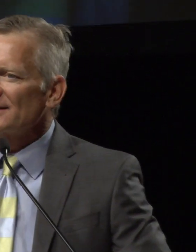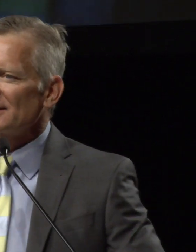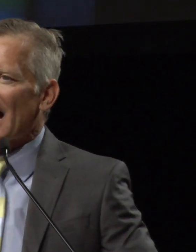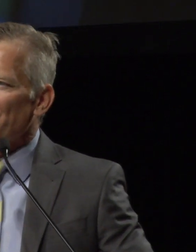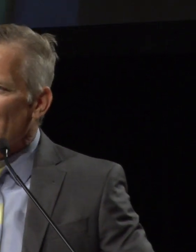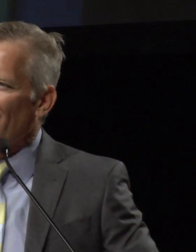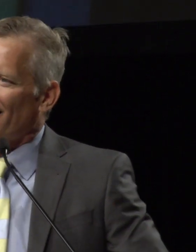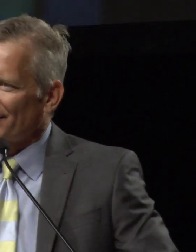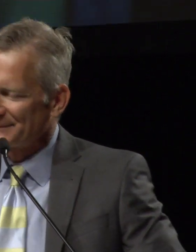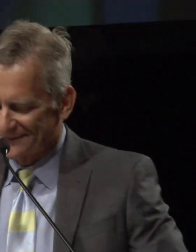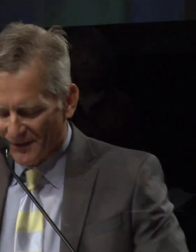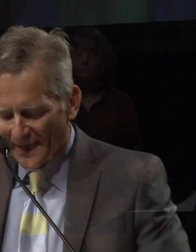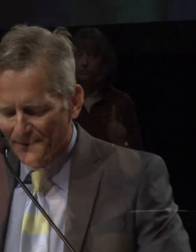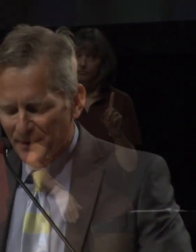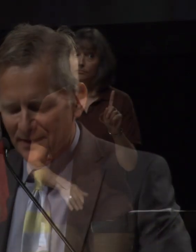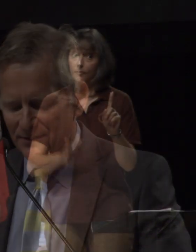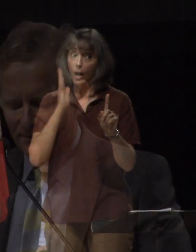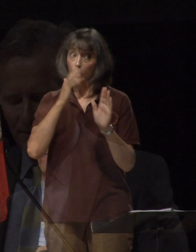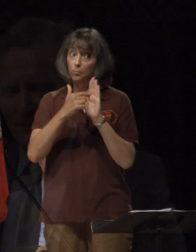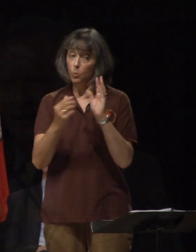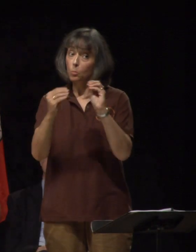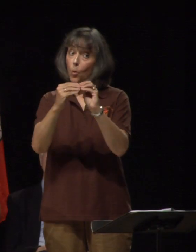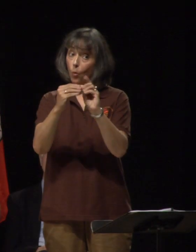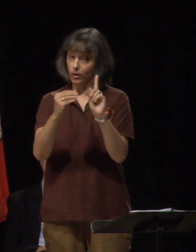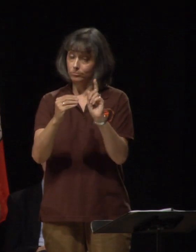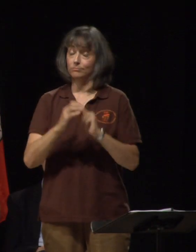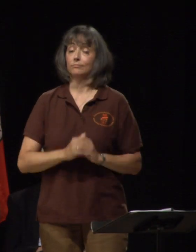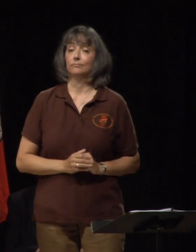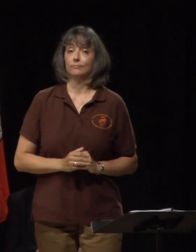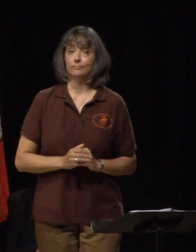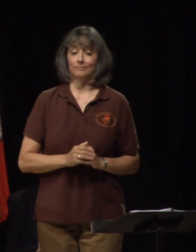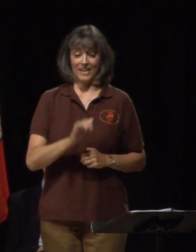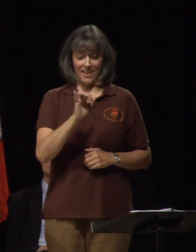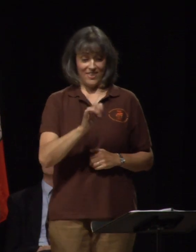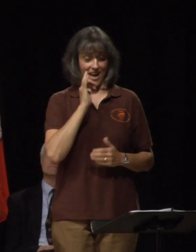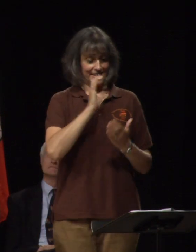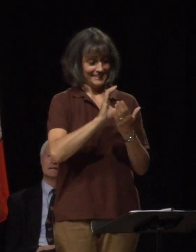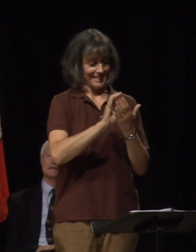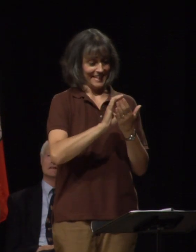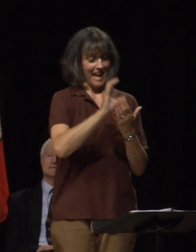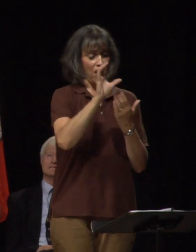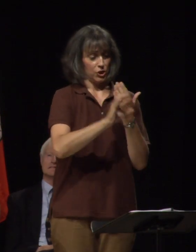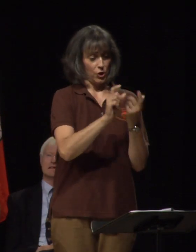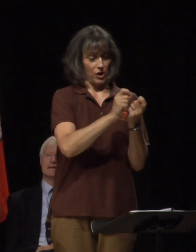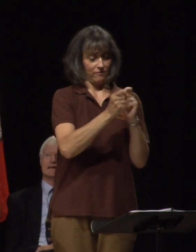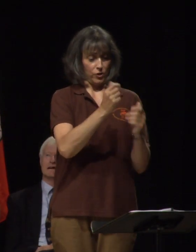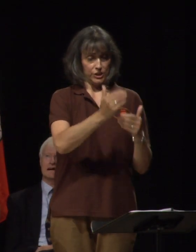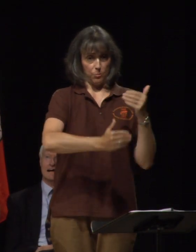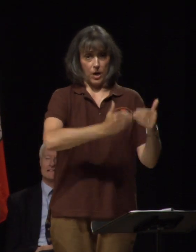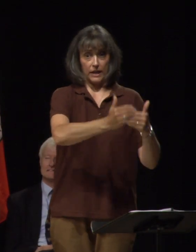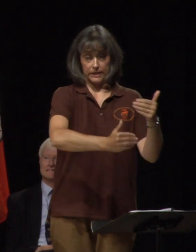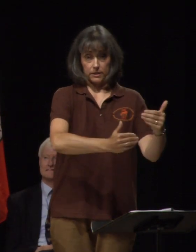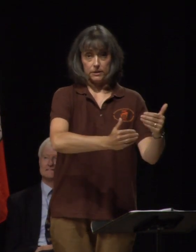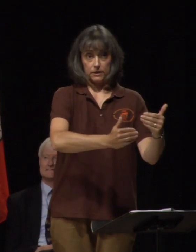BUT IT DOESN'T STOP THERE. OKAY? BECAUSE THAT'S JUST THE CALENDAR CONVERSION. THE CAMPUS DIDN'T STOP ALONG THE